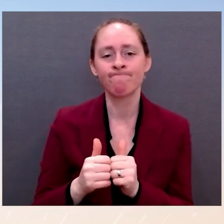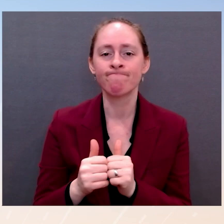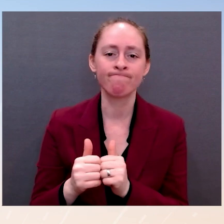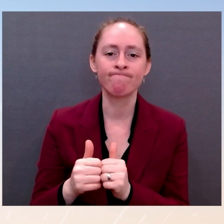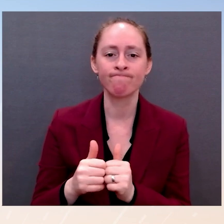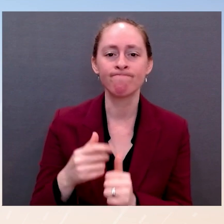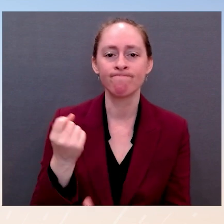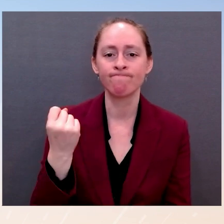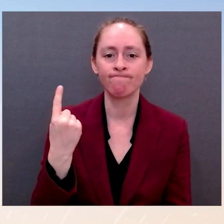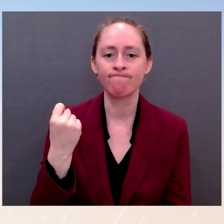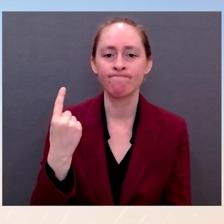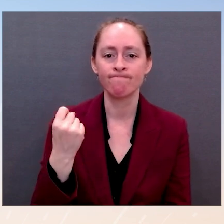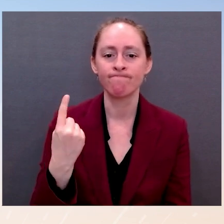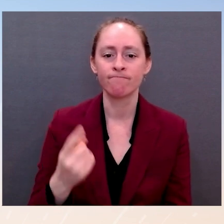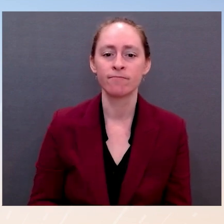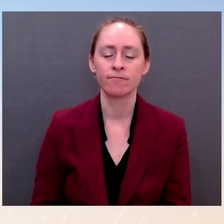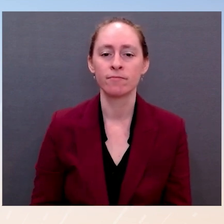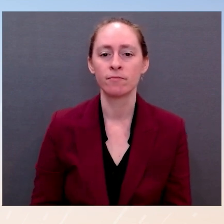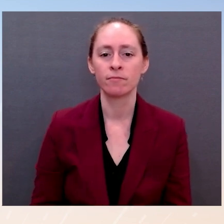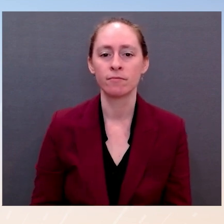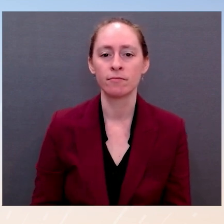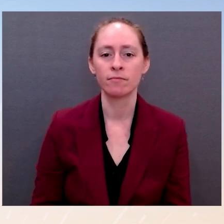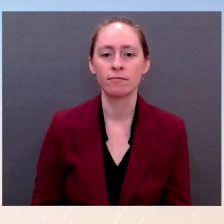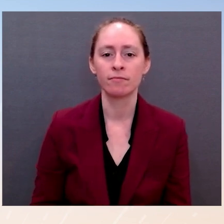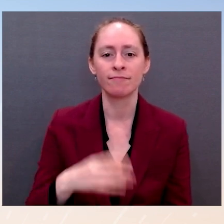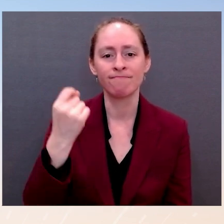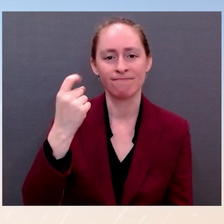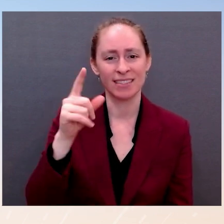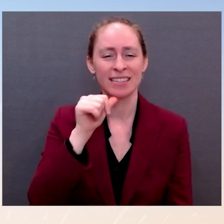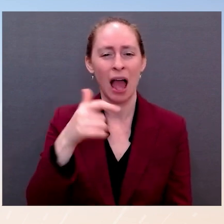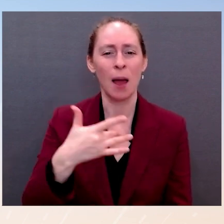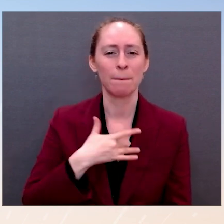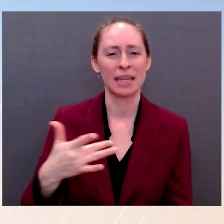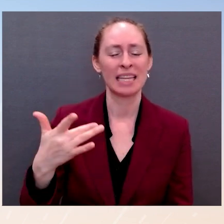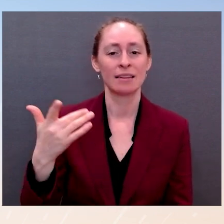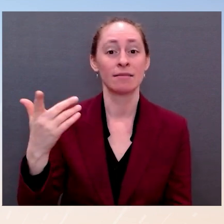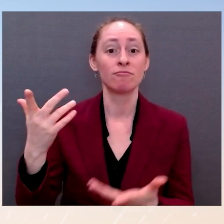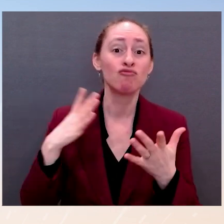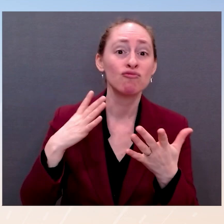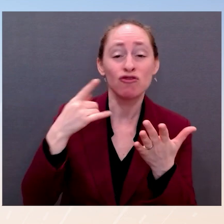and black males are not accepting or willing.